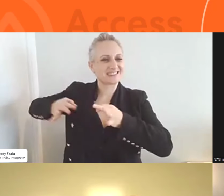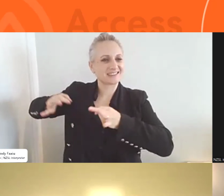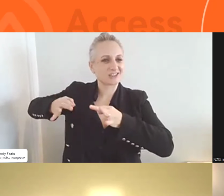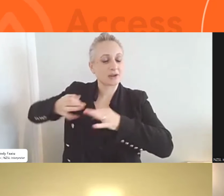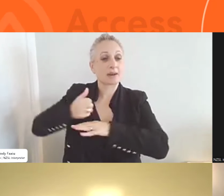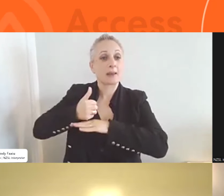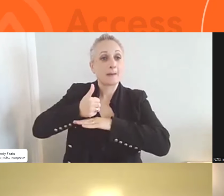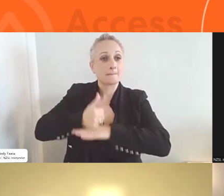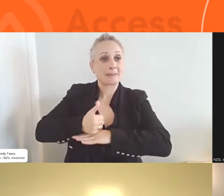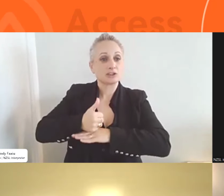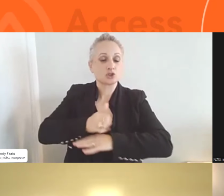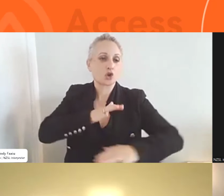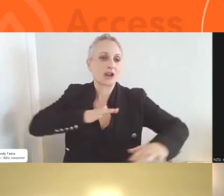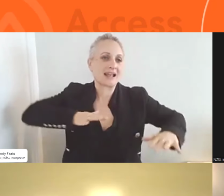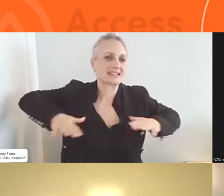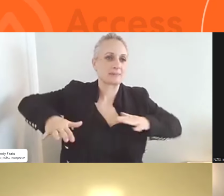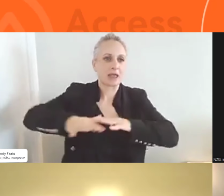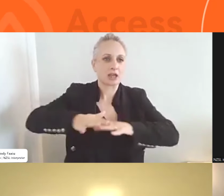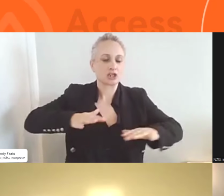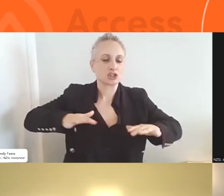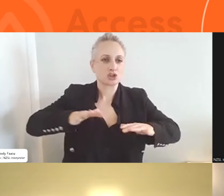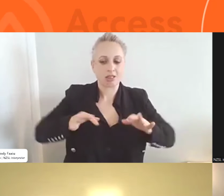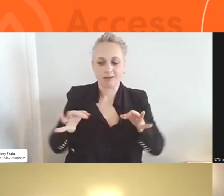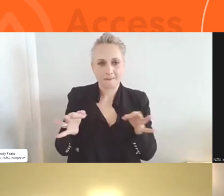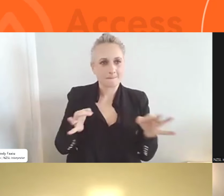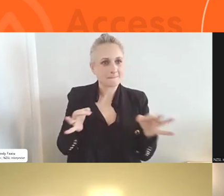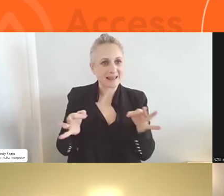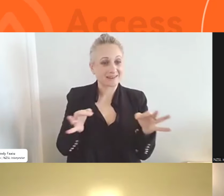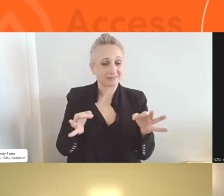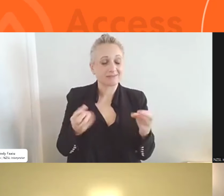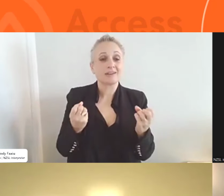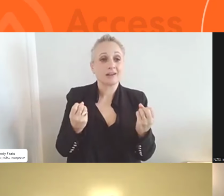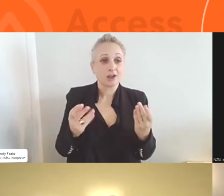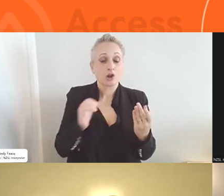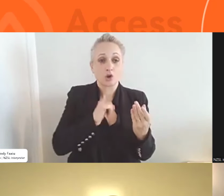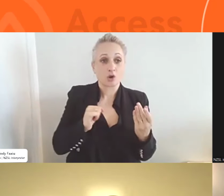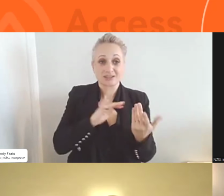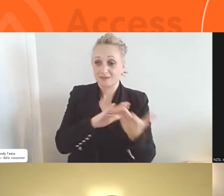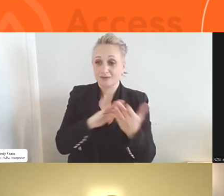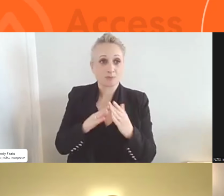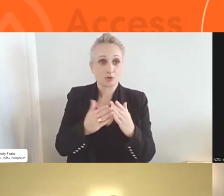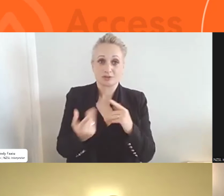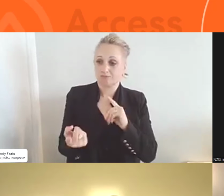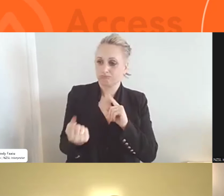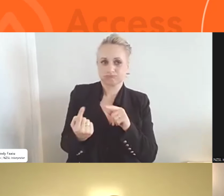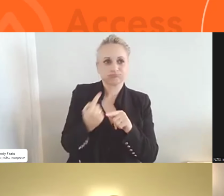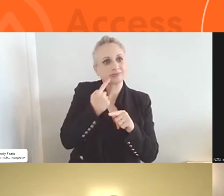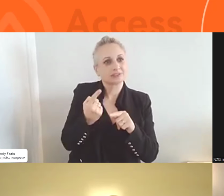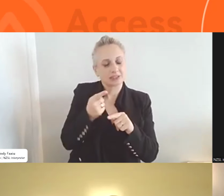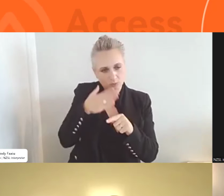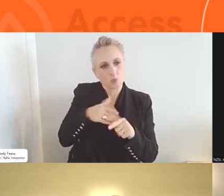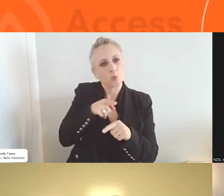earlier, and a number of our communities have said they would like spatial planning. We've had some come to